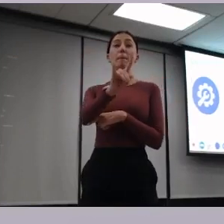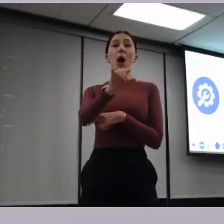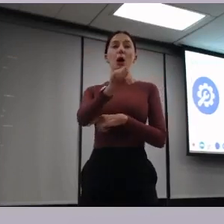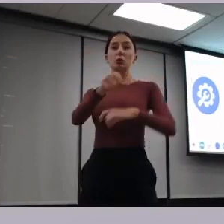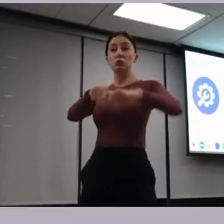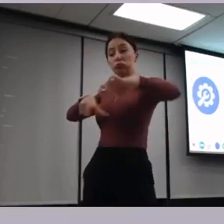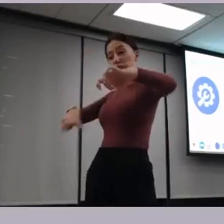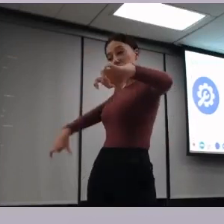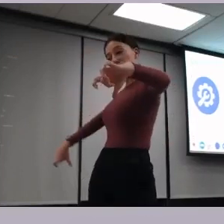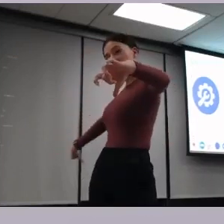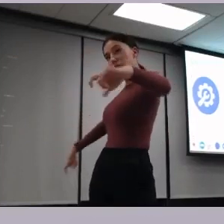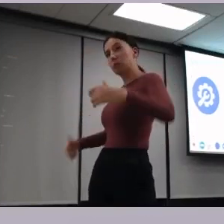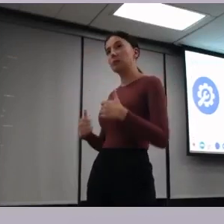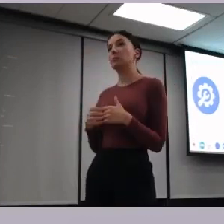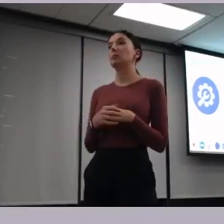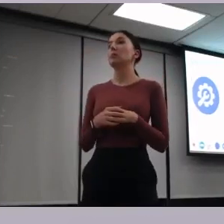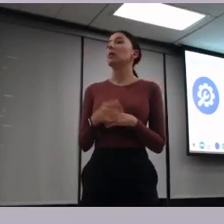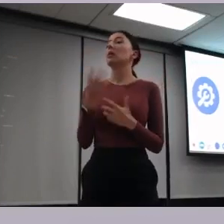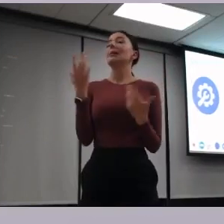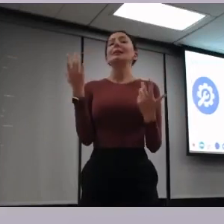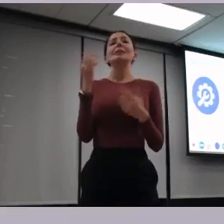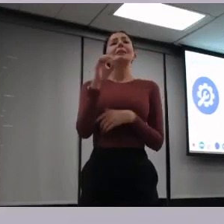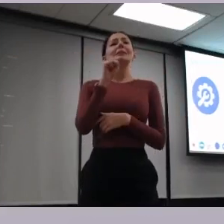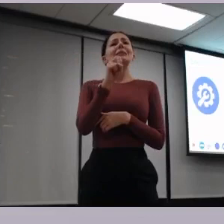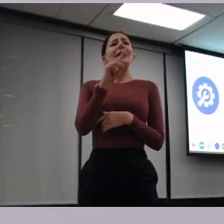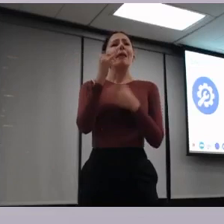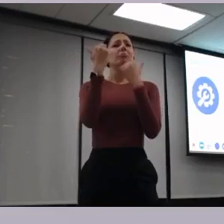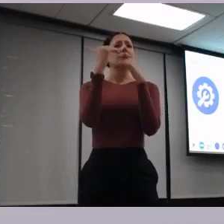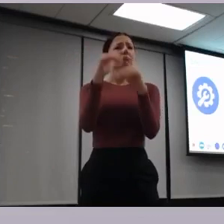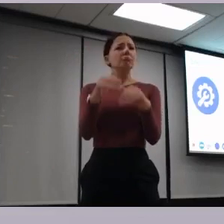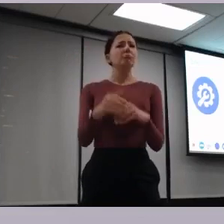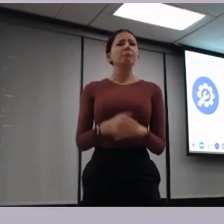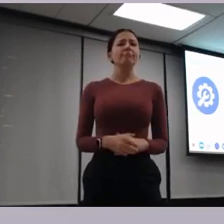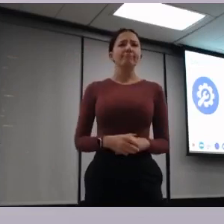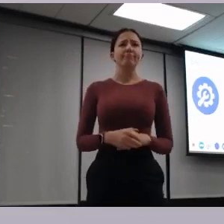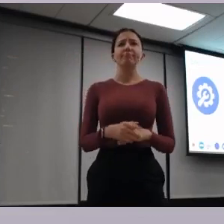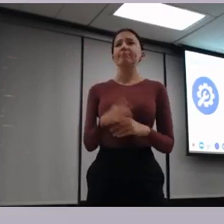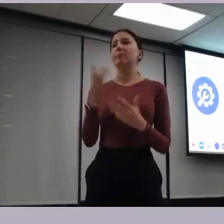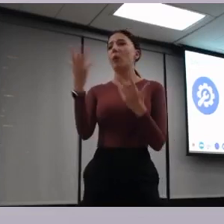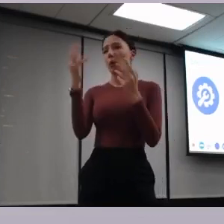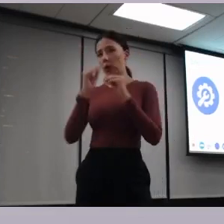I do want to go over site constraints. So to be fully transparent there